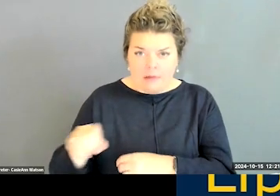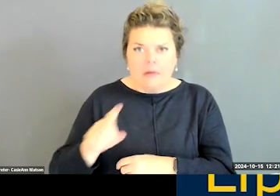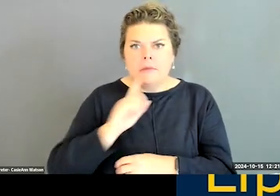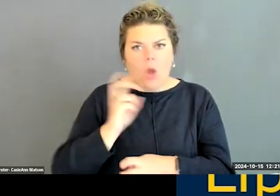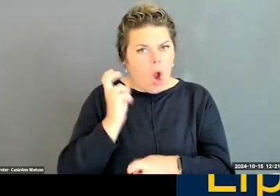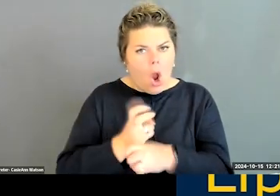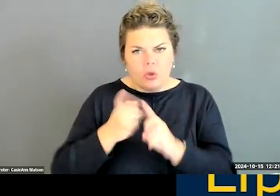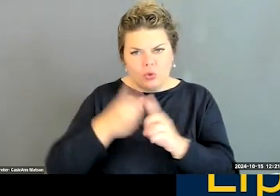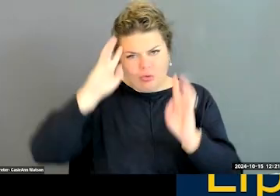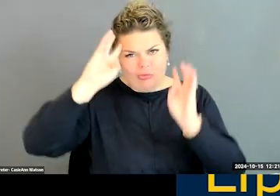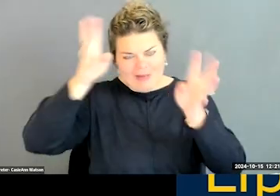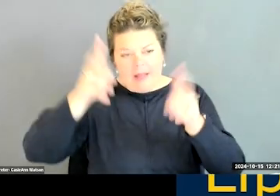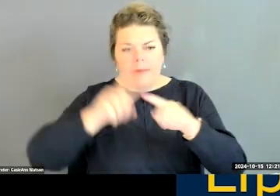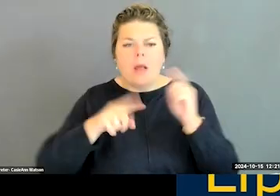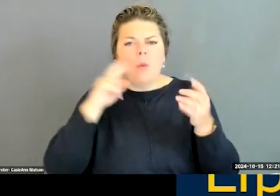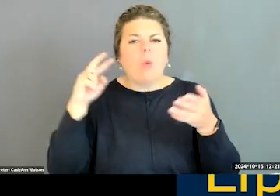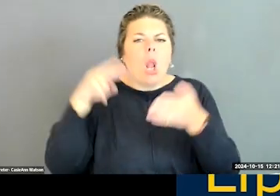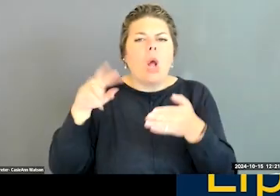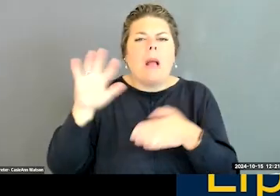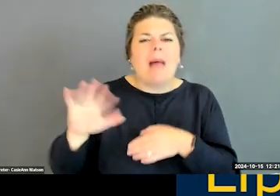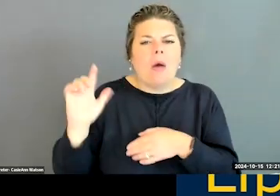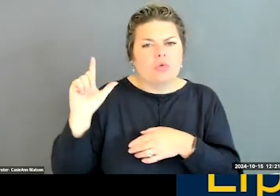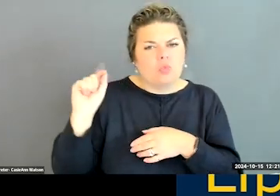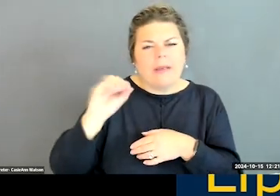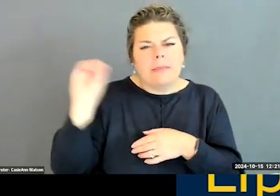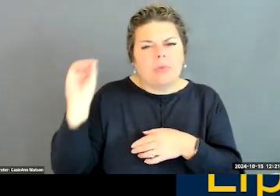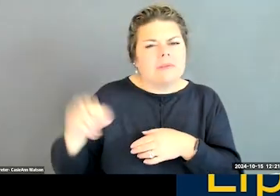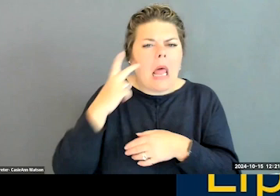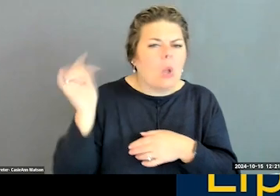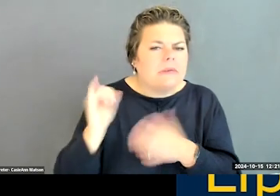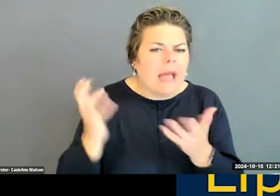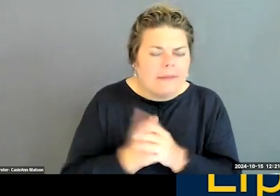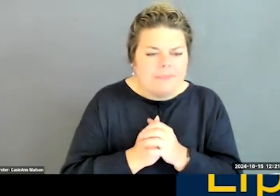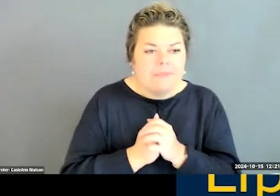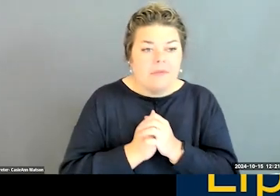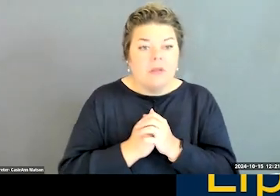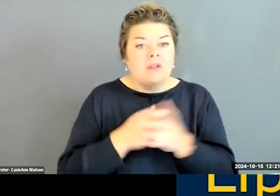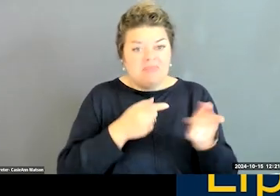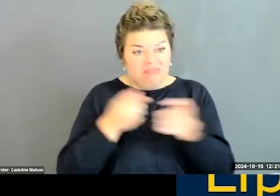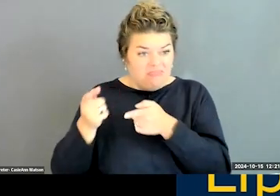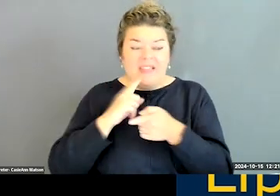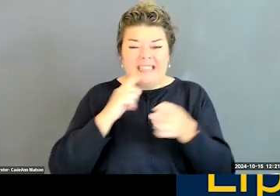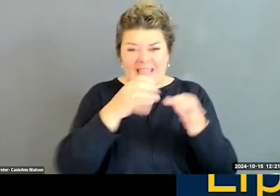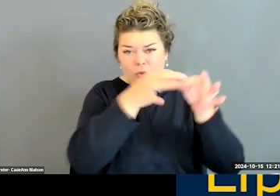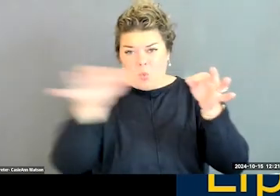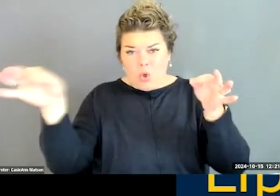we're gonna take a quick look at what 20% accuracy looks like. So here we have a handful of words mixed in